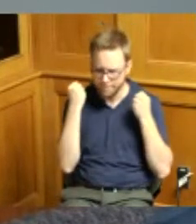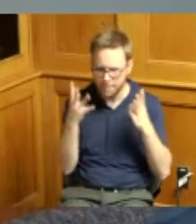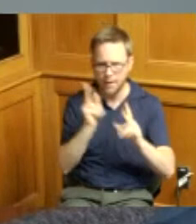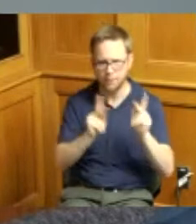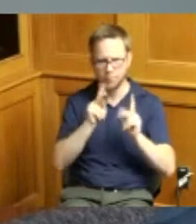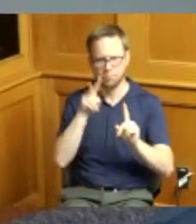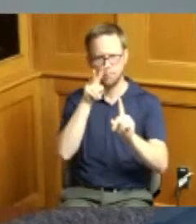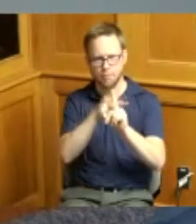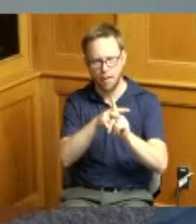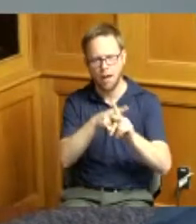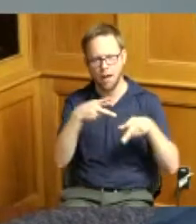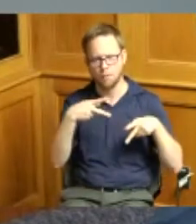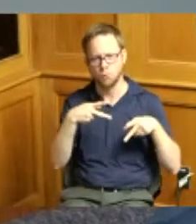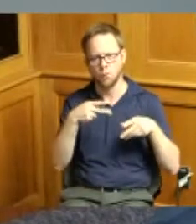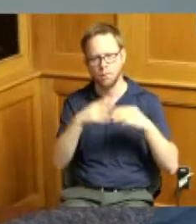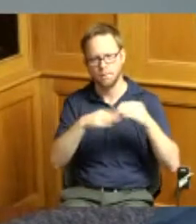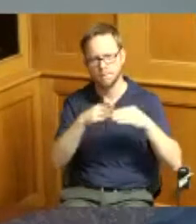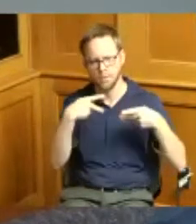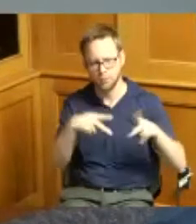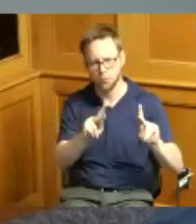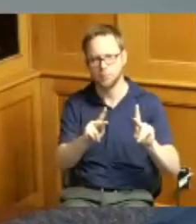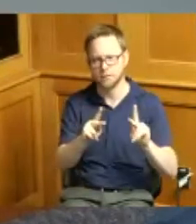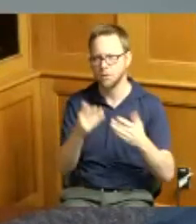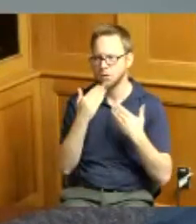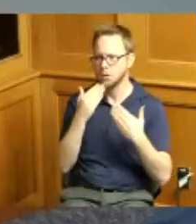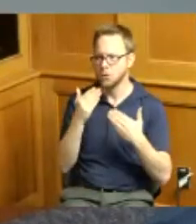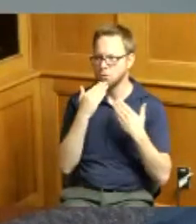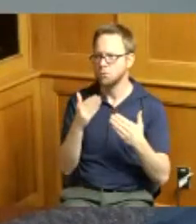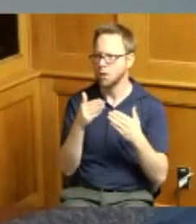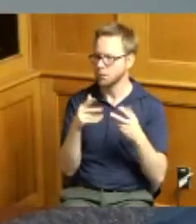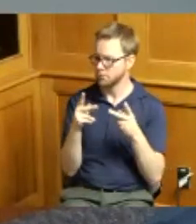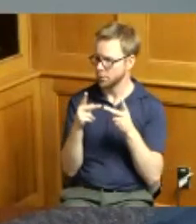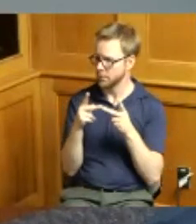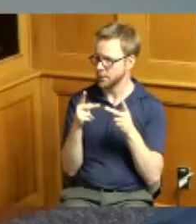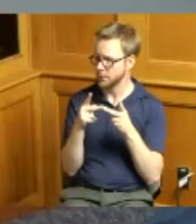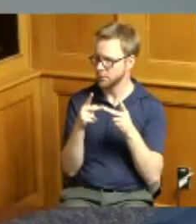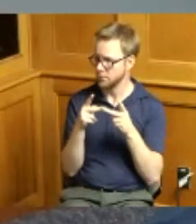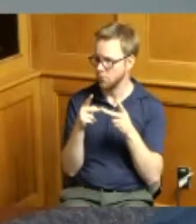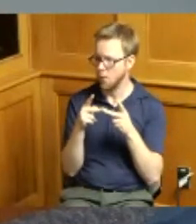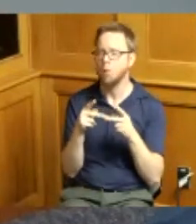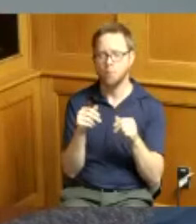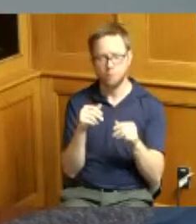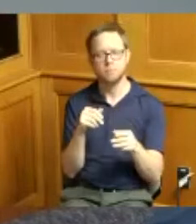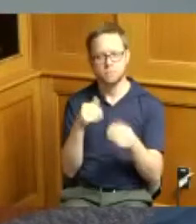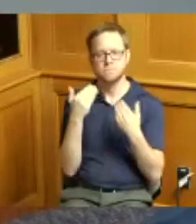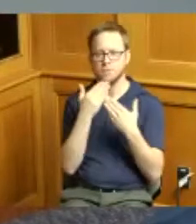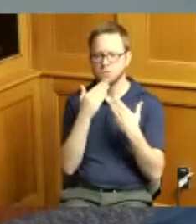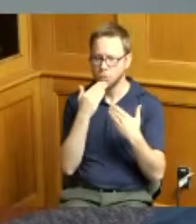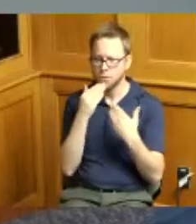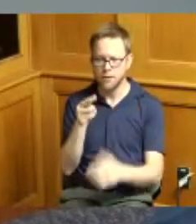so I wanted to thank James Noyes Ryan Shewmaker Michelle Gibson everyone else up on the eighth